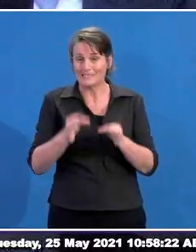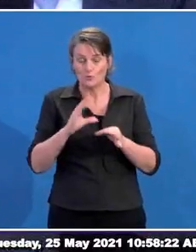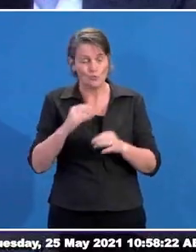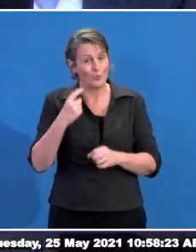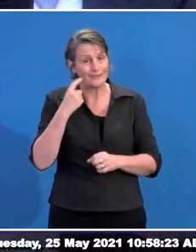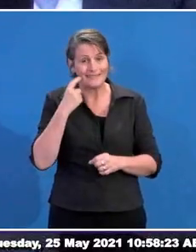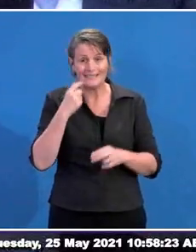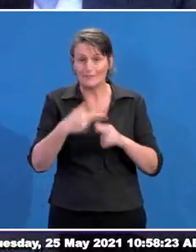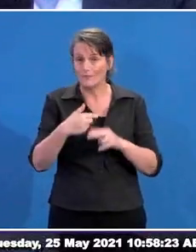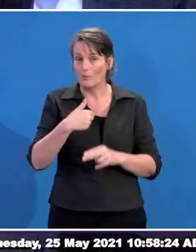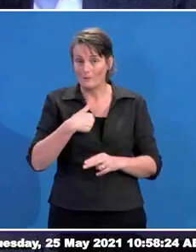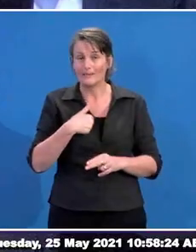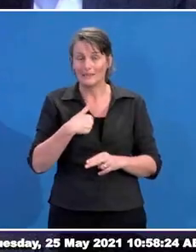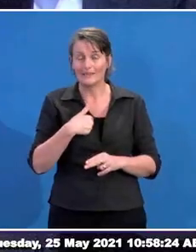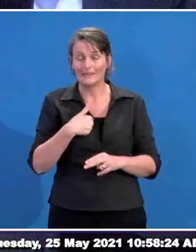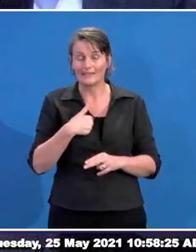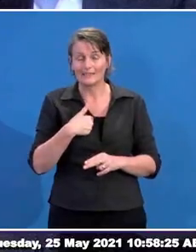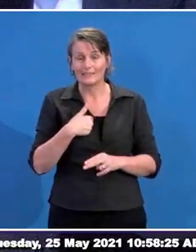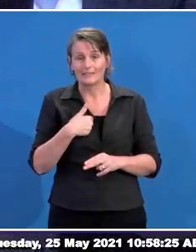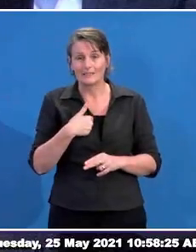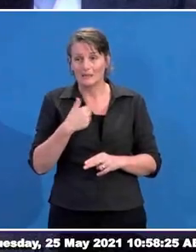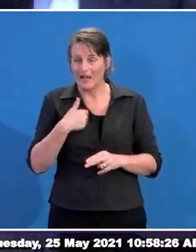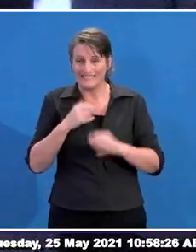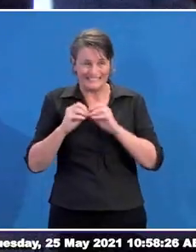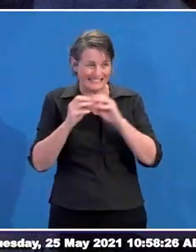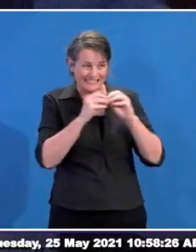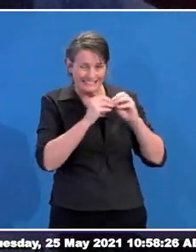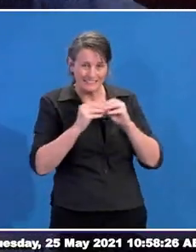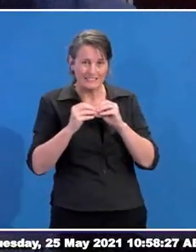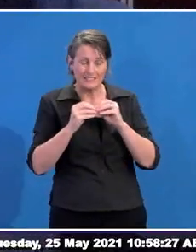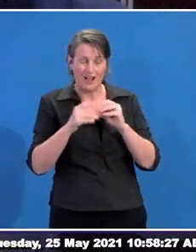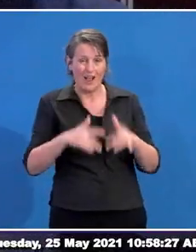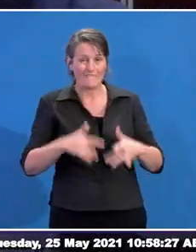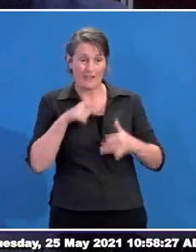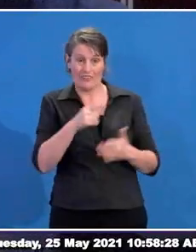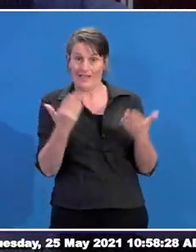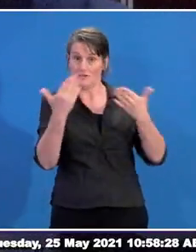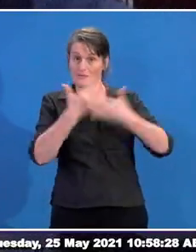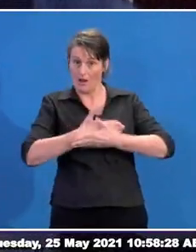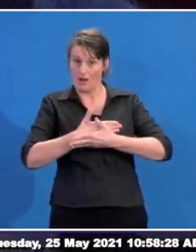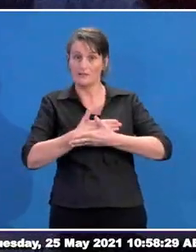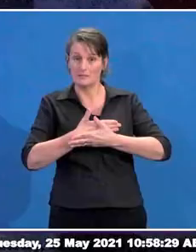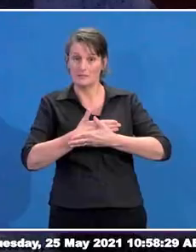before I made it that night to go. The staff exhausted,